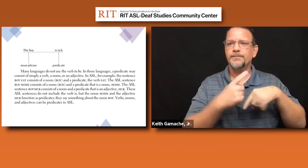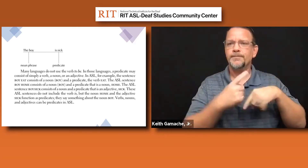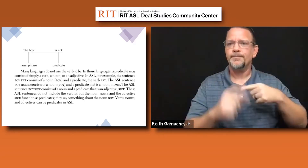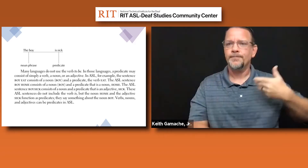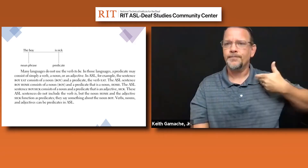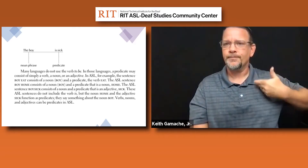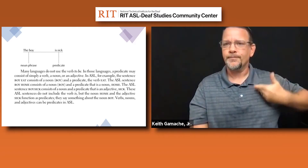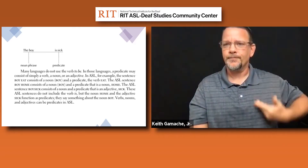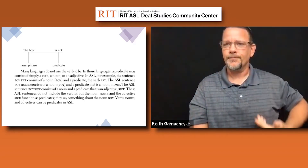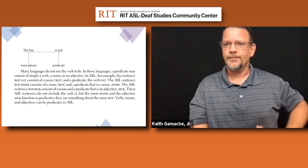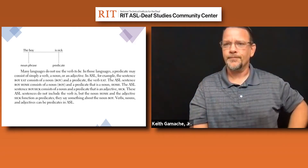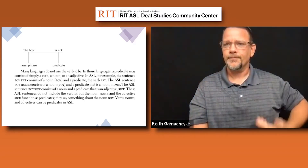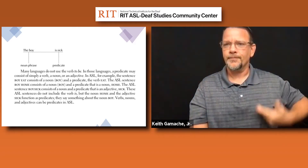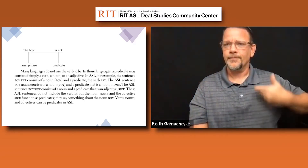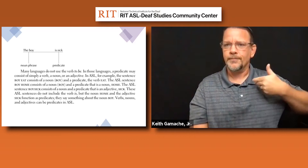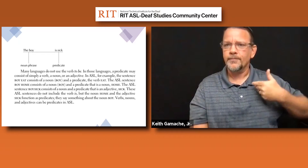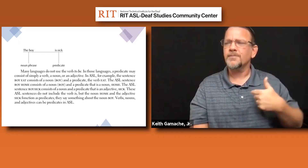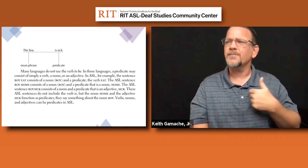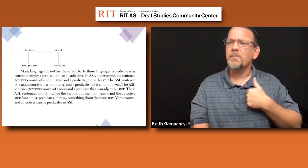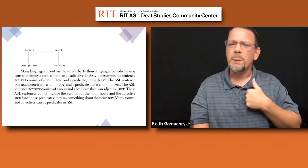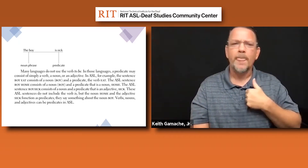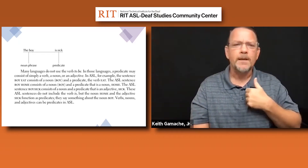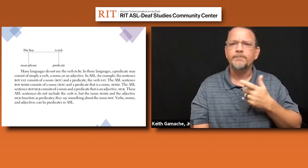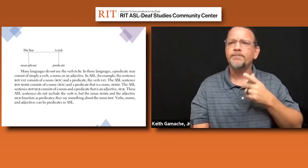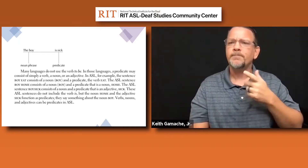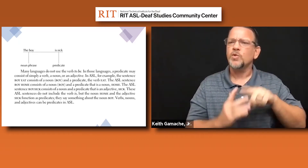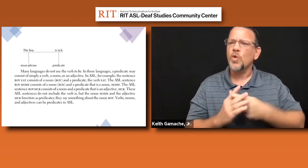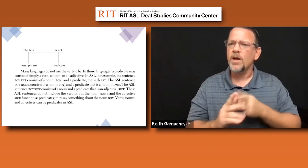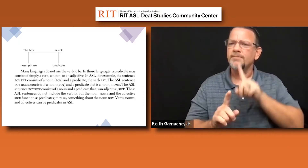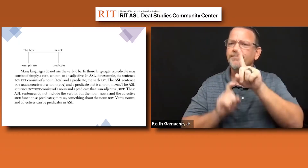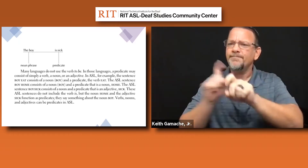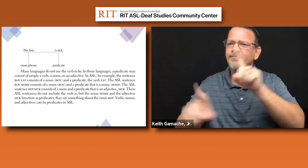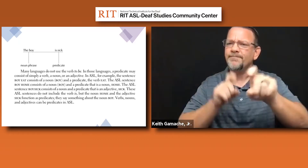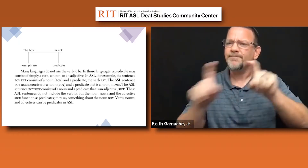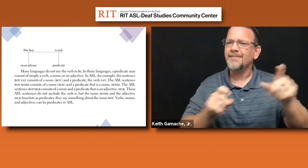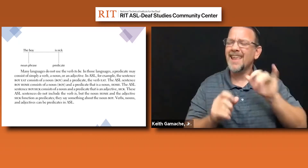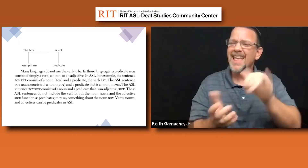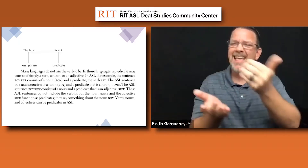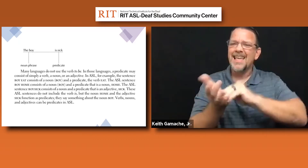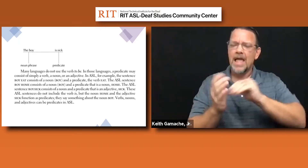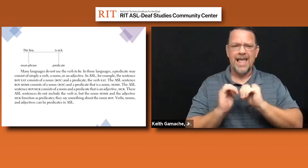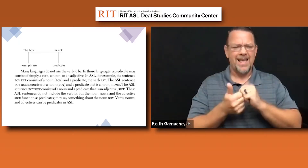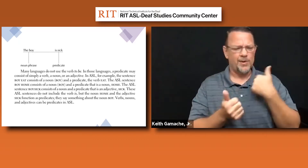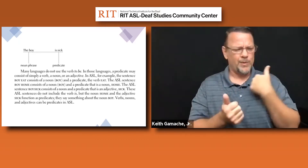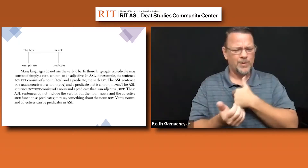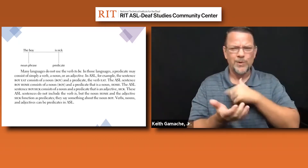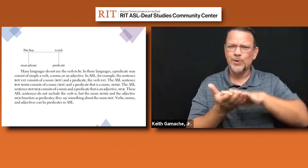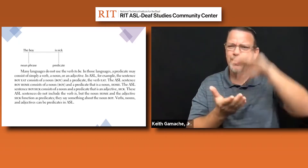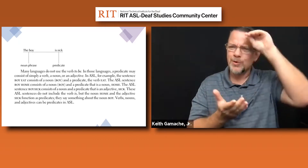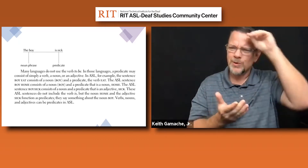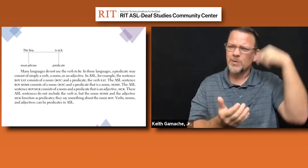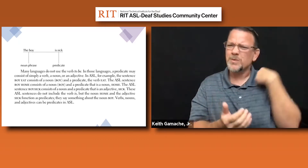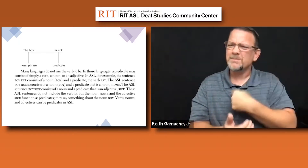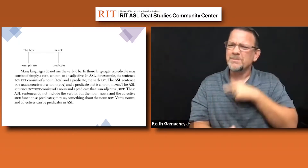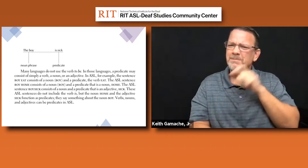the pronoun "me," which can be used in this descriptive way, and I thought, "How do we learn?"